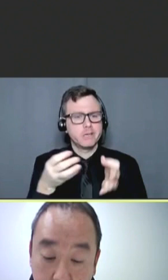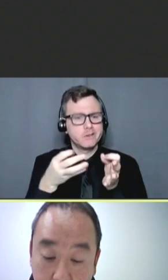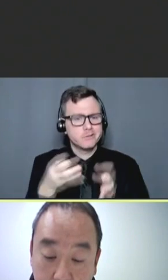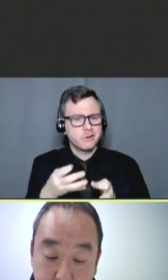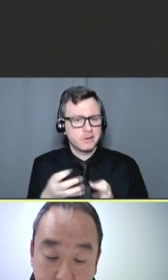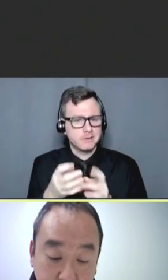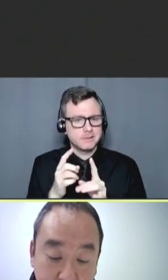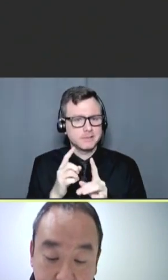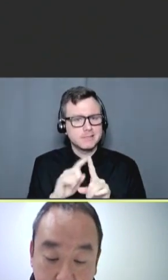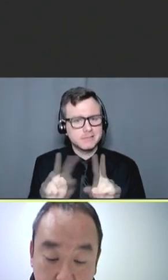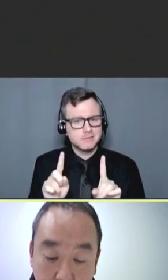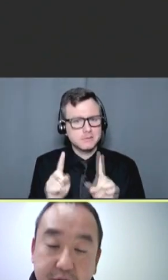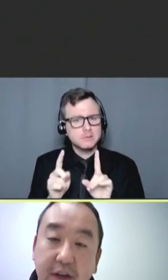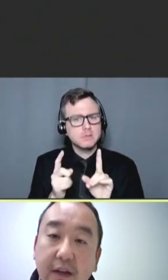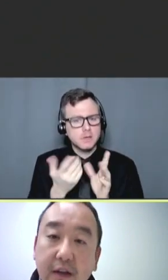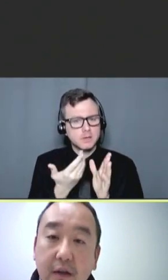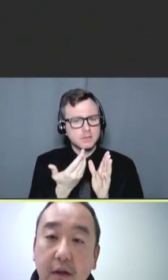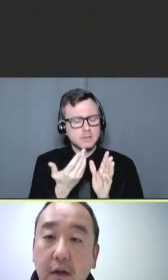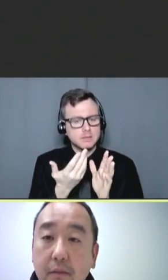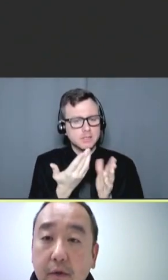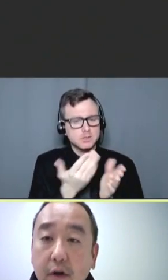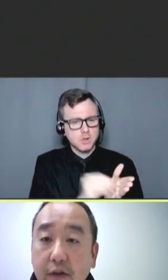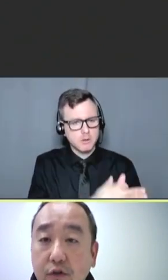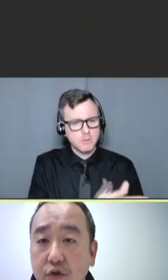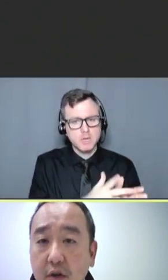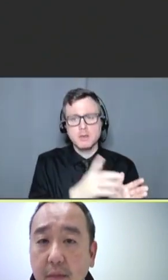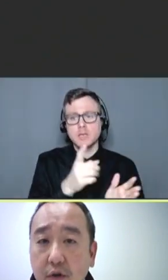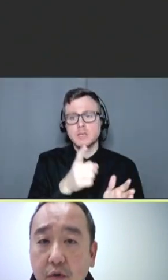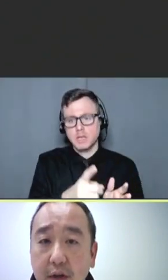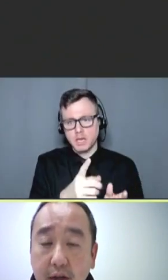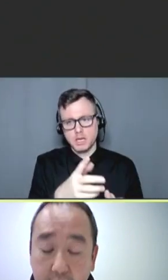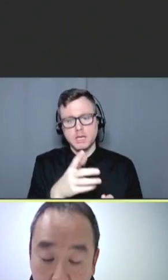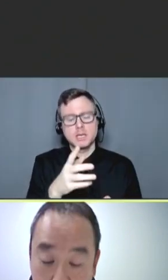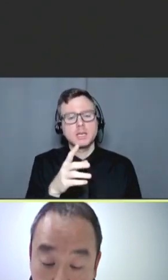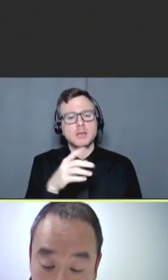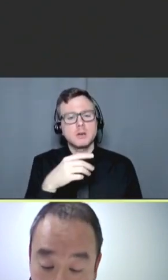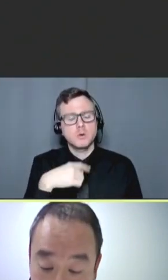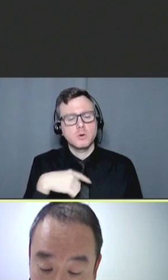HPV vaccination taken of sexual and gender minority, adolescents,